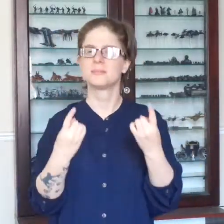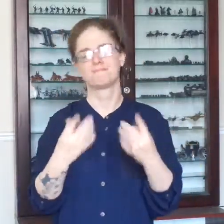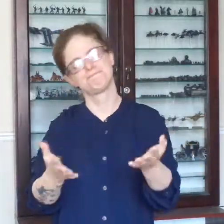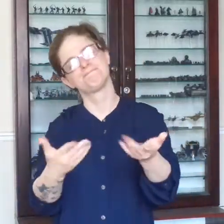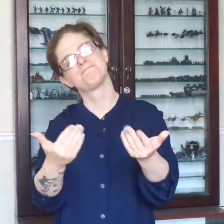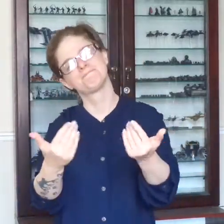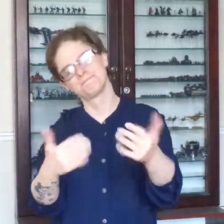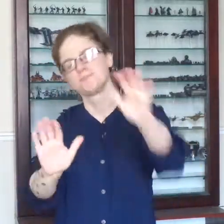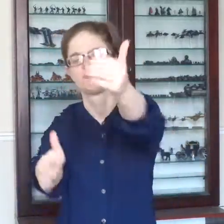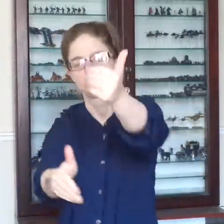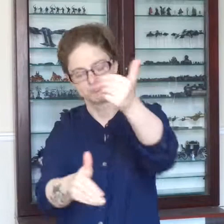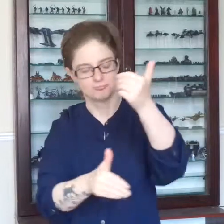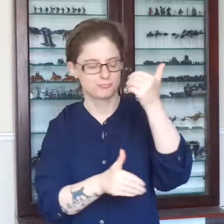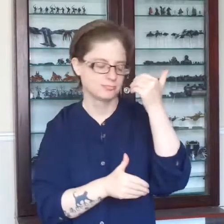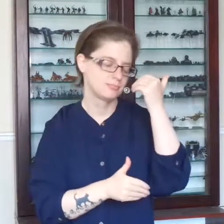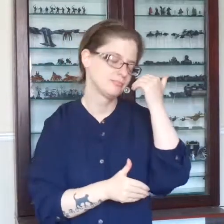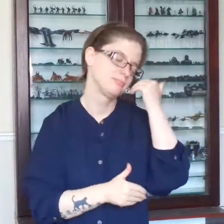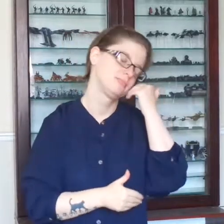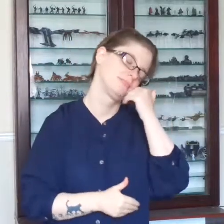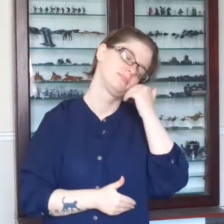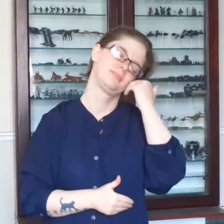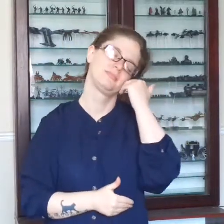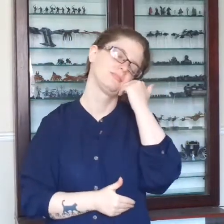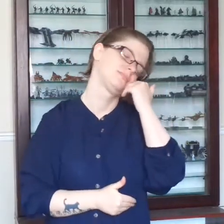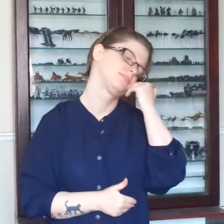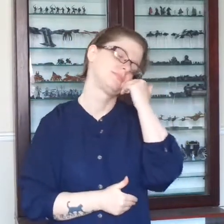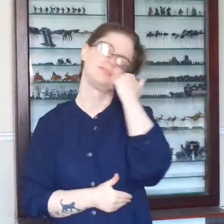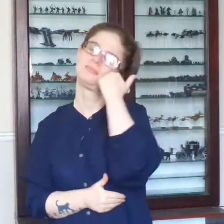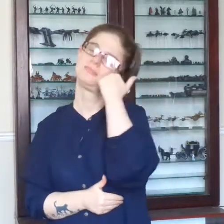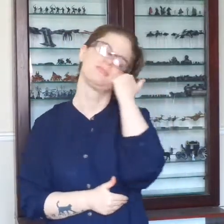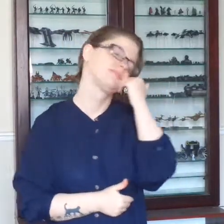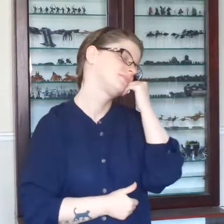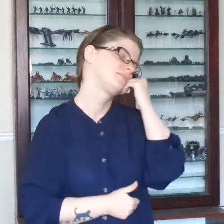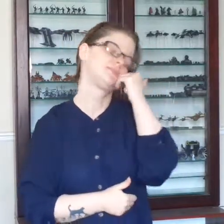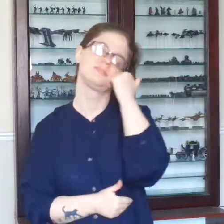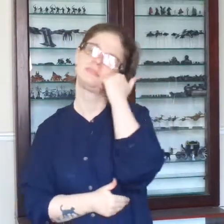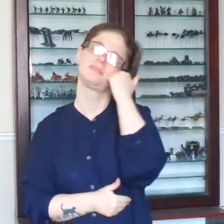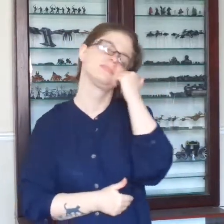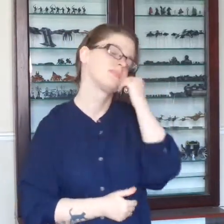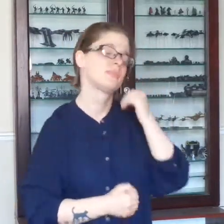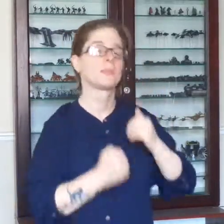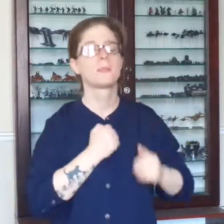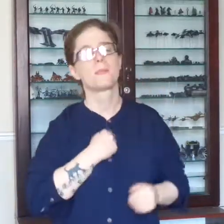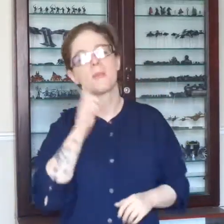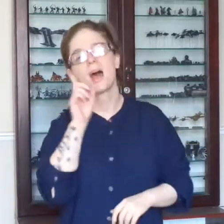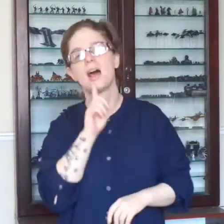Give me a minute to hold my girl Give me a minute to hold my girl